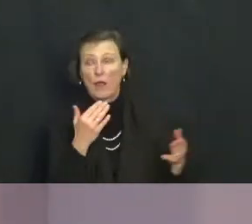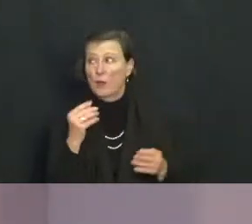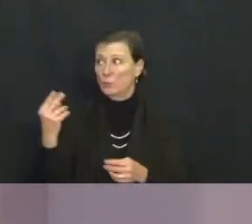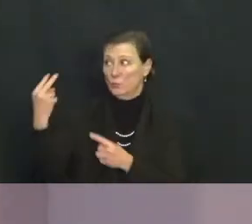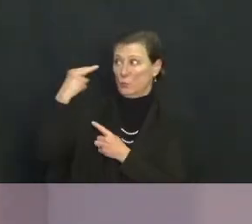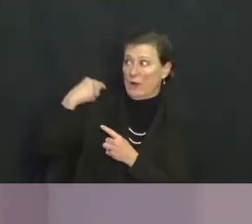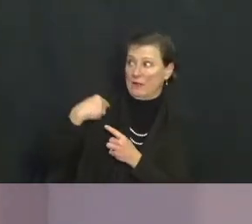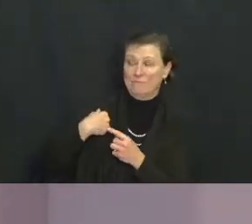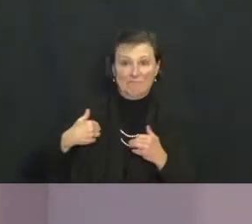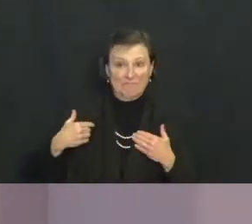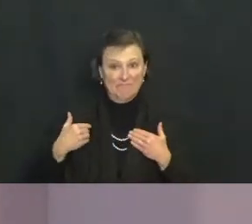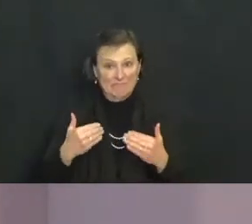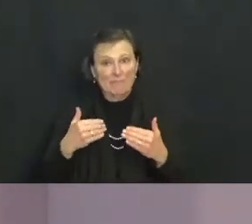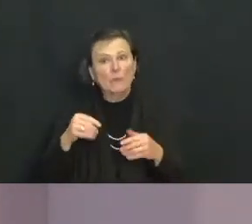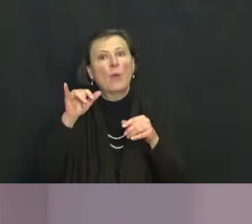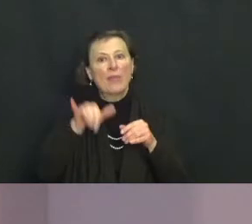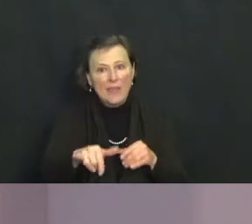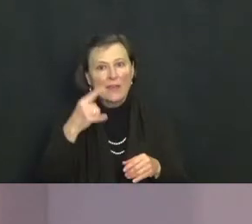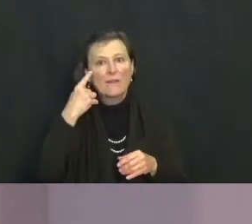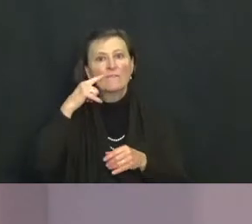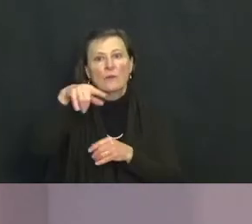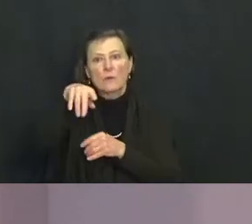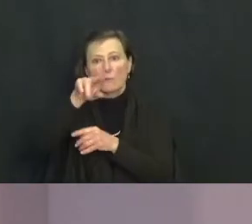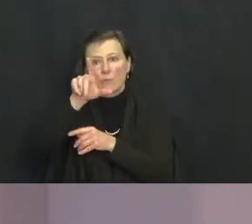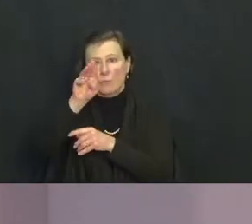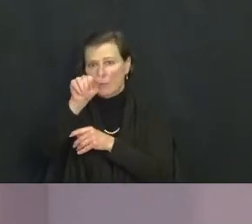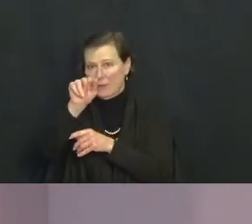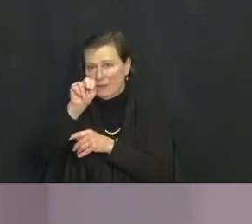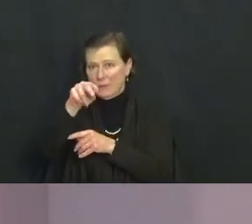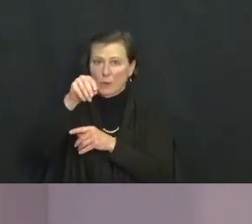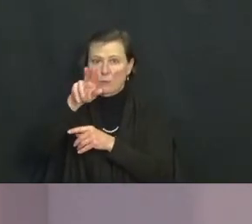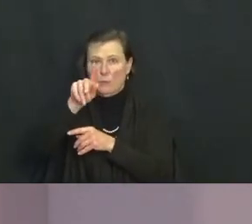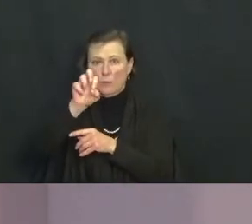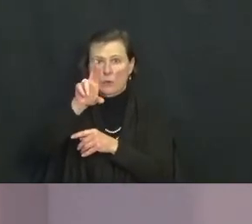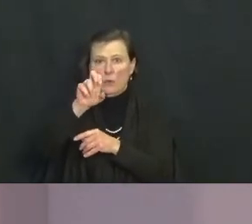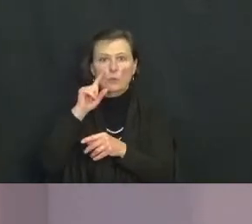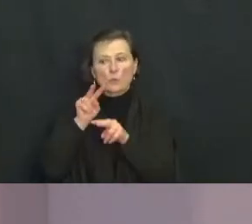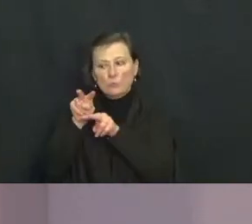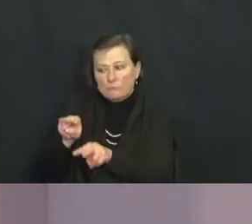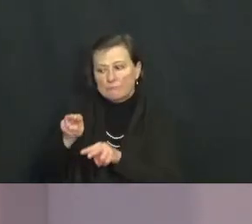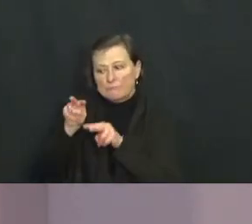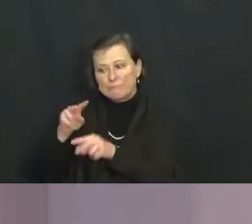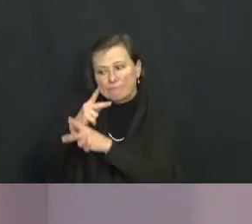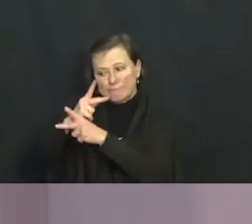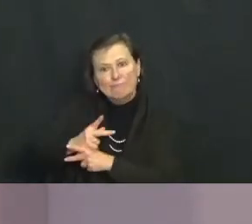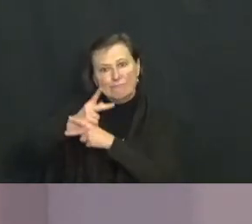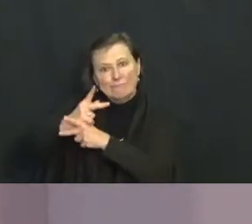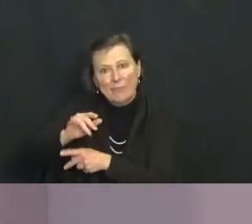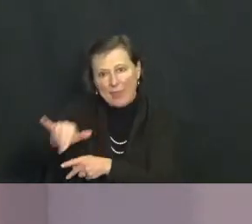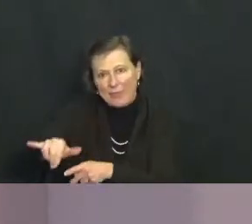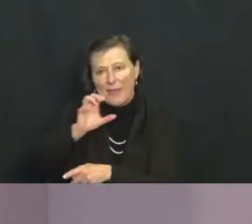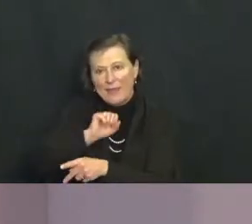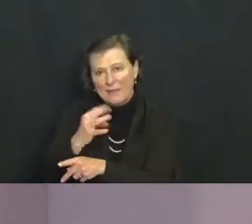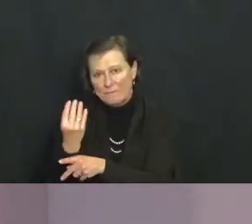So, this is for the Pullman porters, who looked over that 14-year-old, while the train rolled